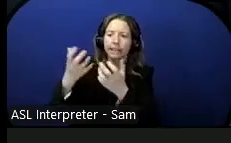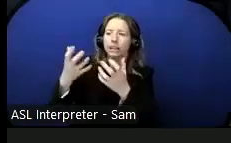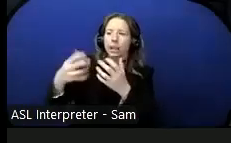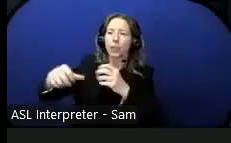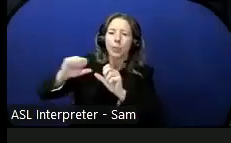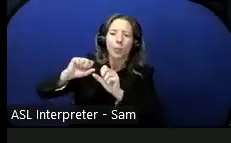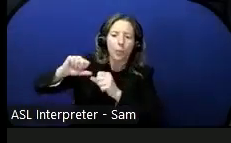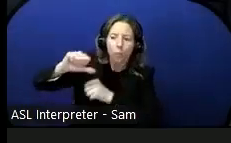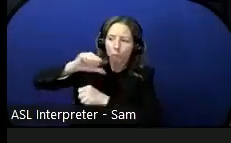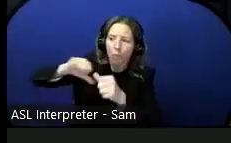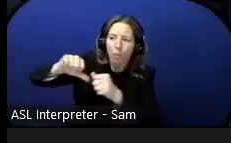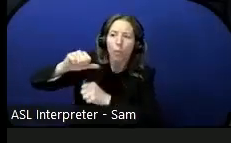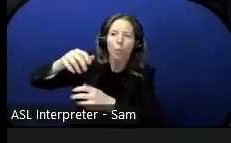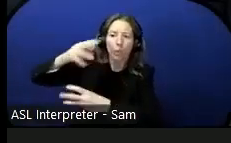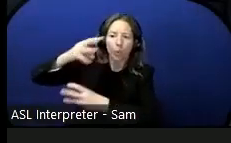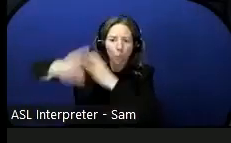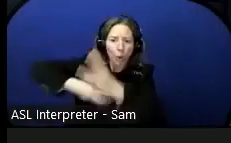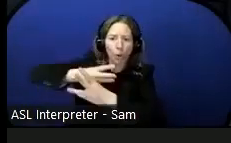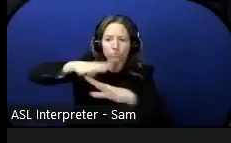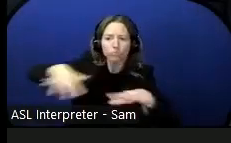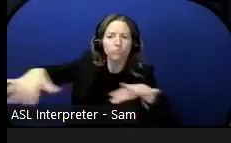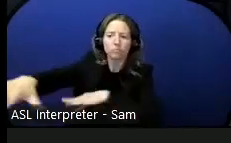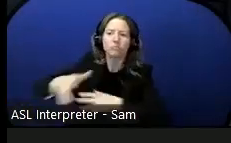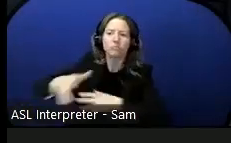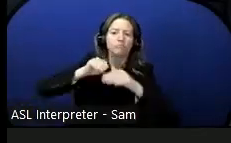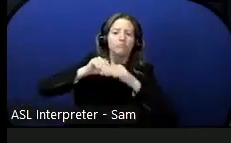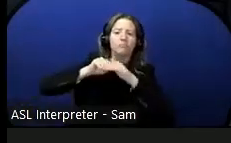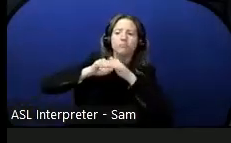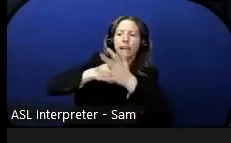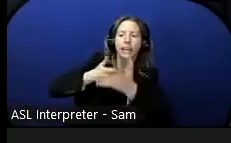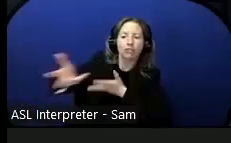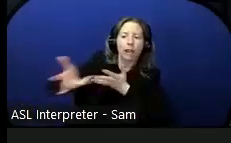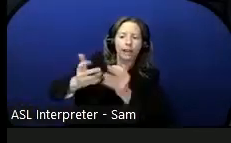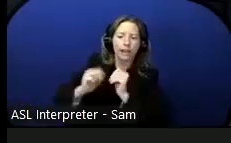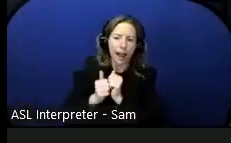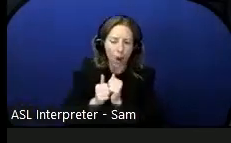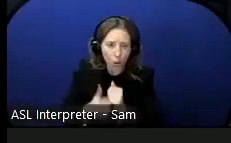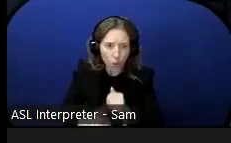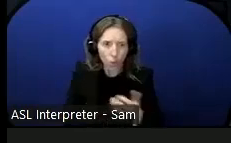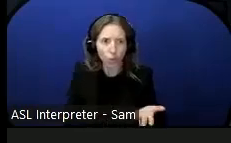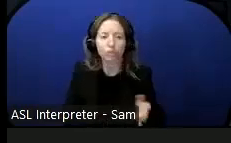People with blindness and low vision rely on, upon properly marked navigation points,